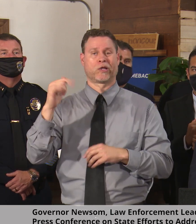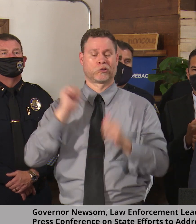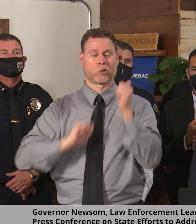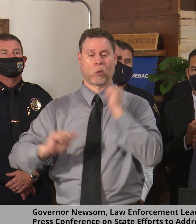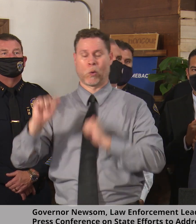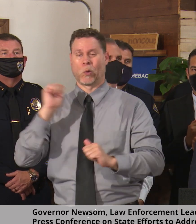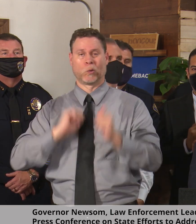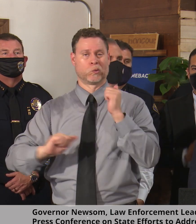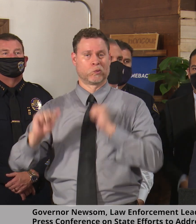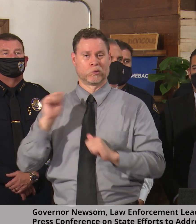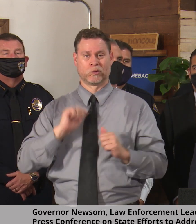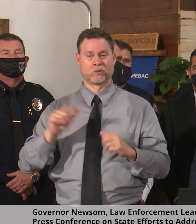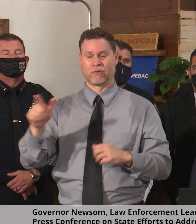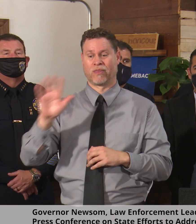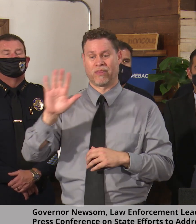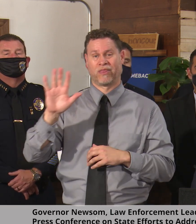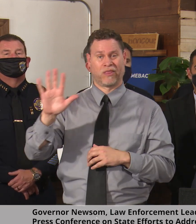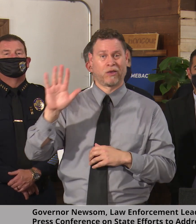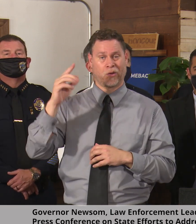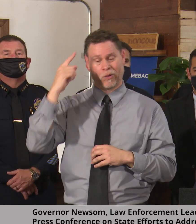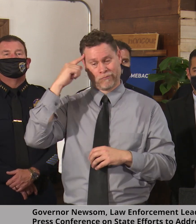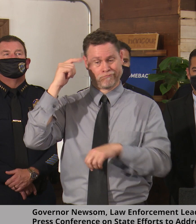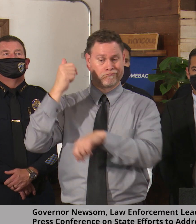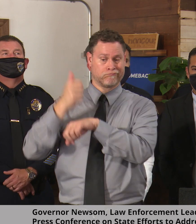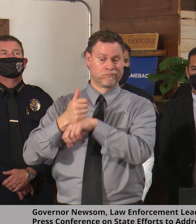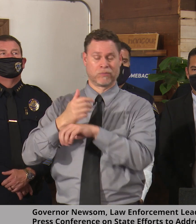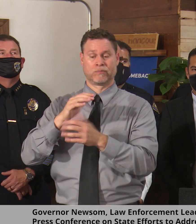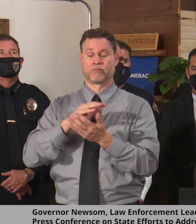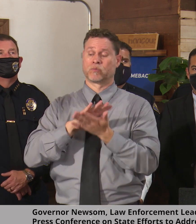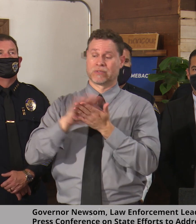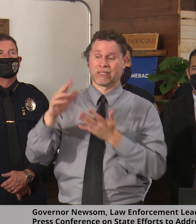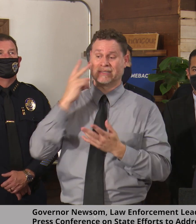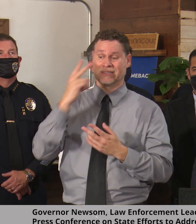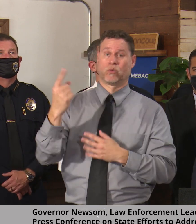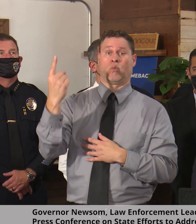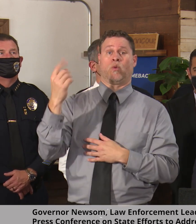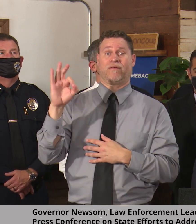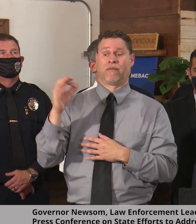that are simply ideological about this. It was nice to see one of them last night or